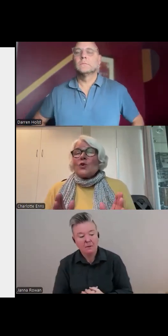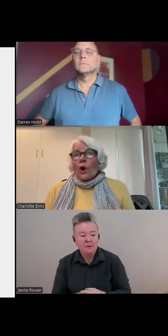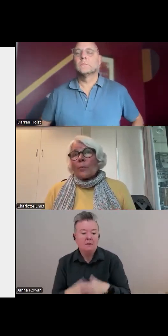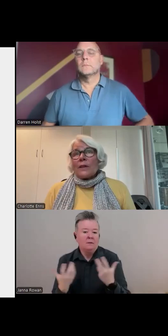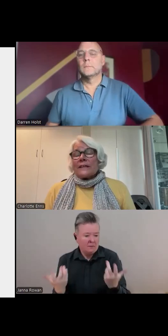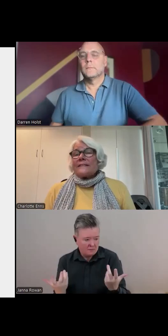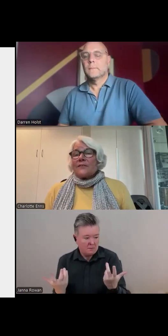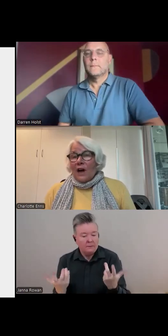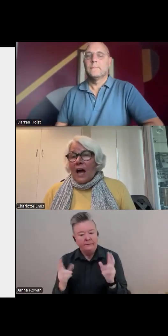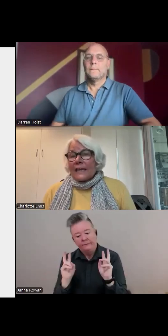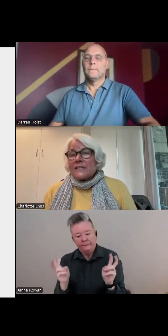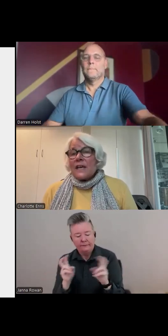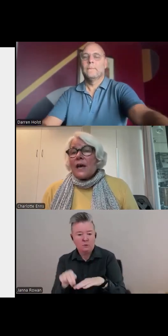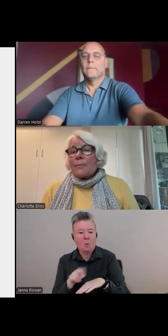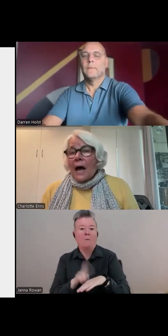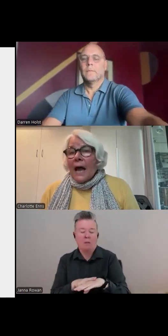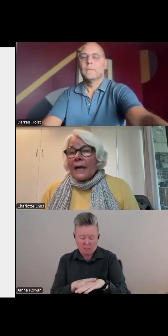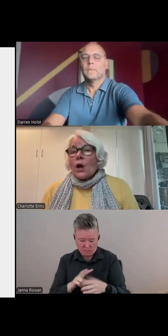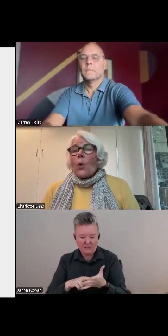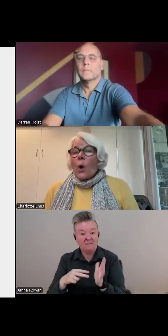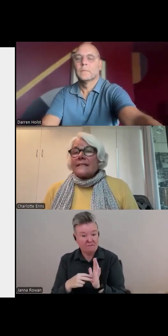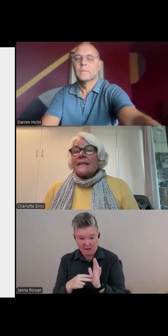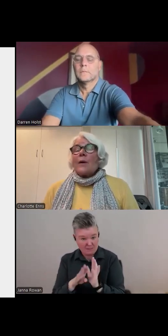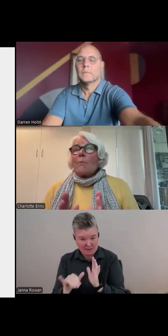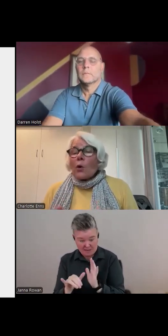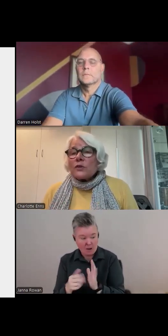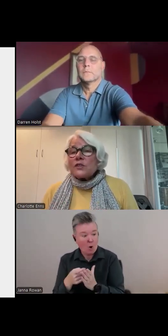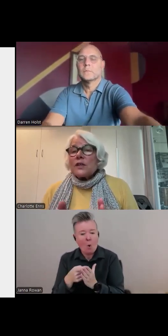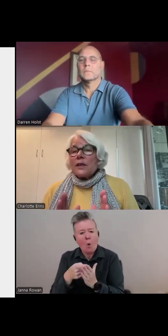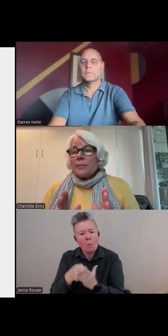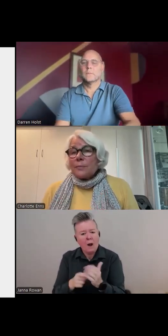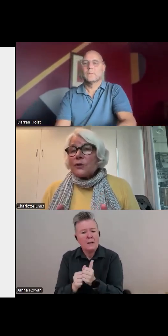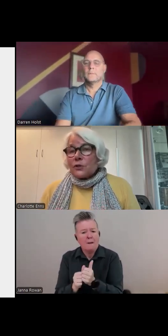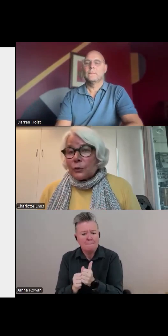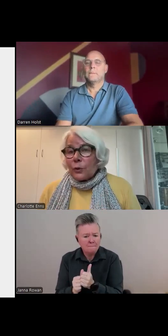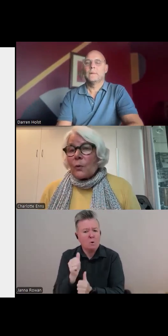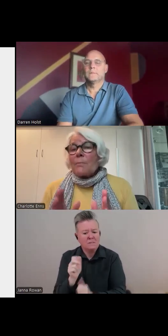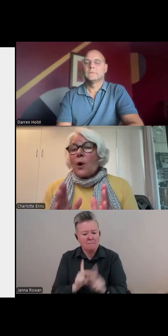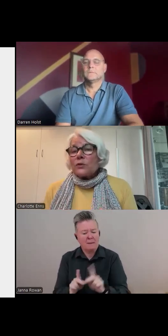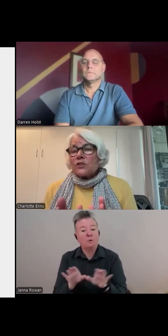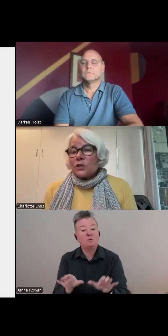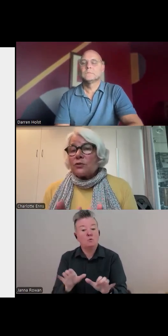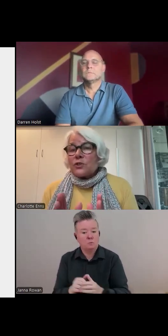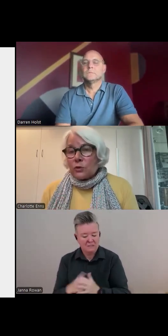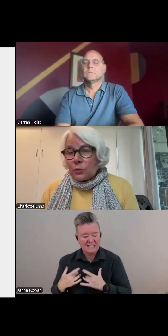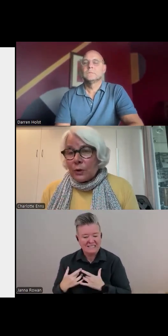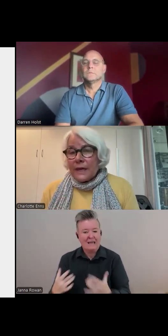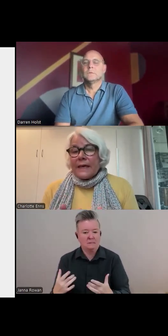normal is defined by what most people do or what most children do